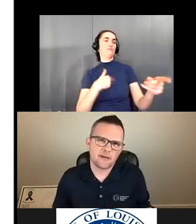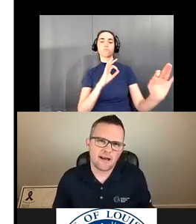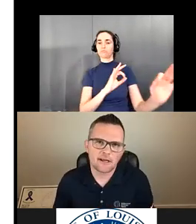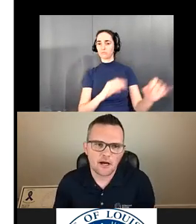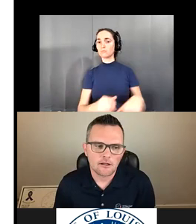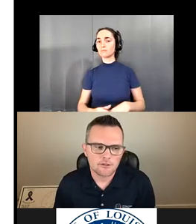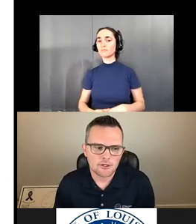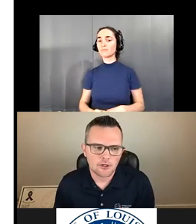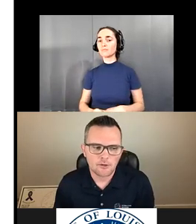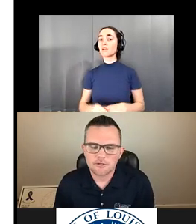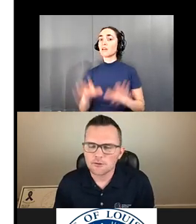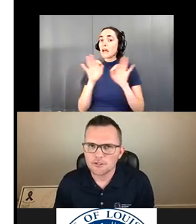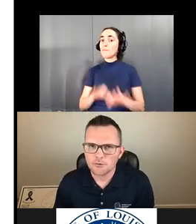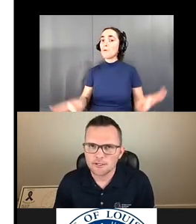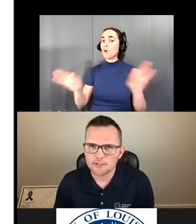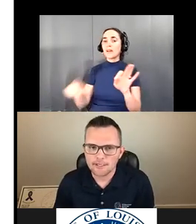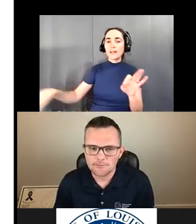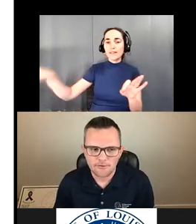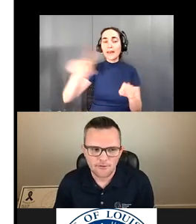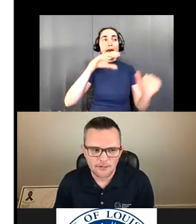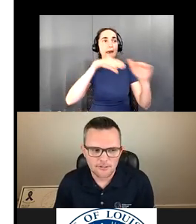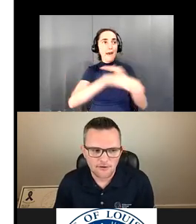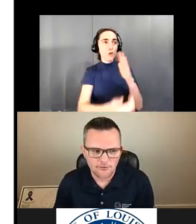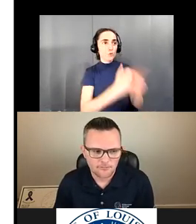to have that knowledge, going into a situation keeps everything safer.